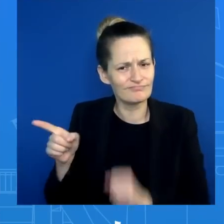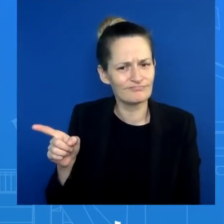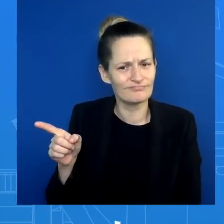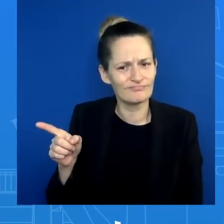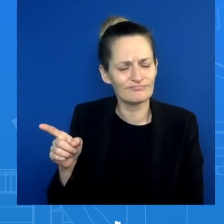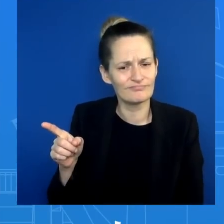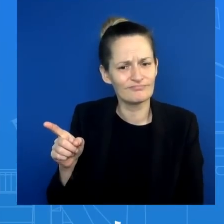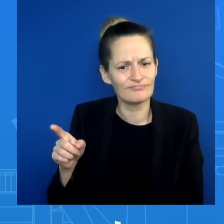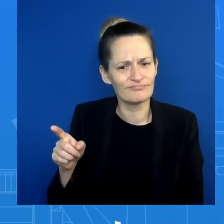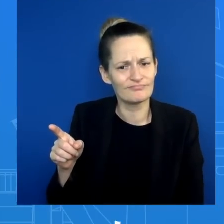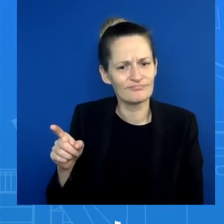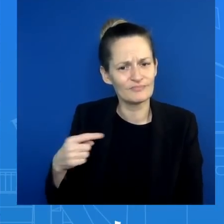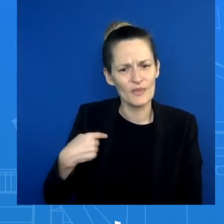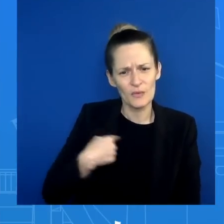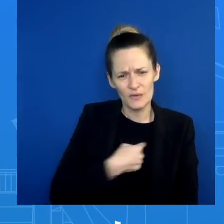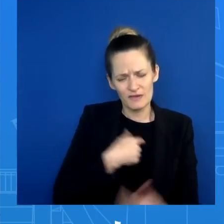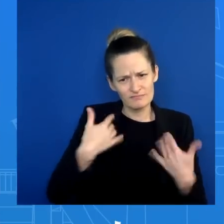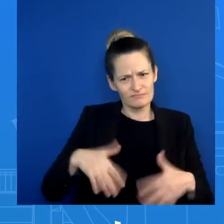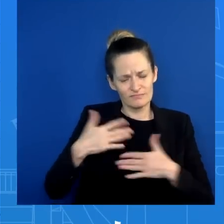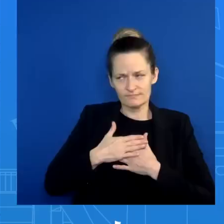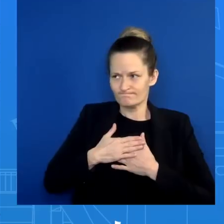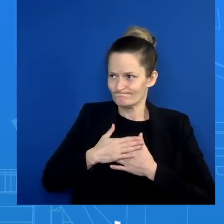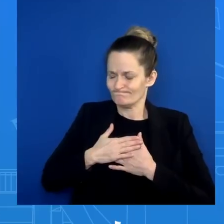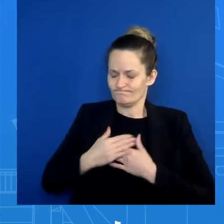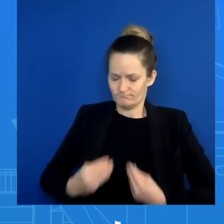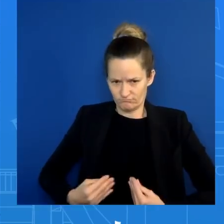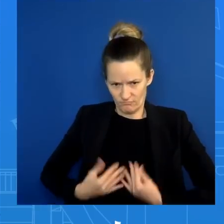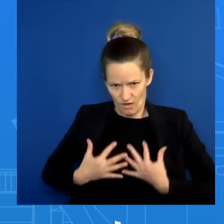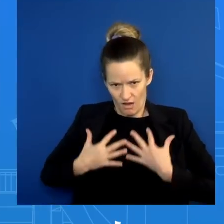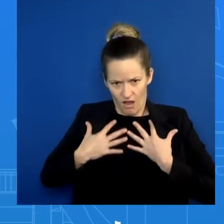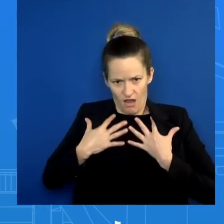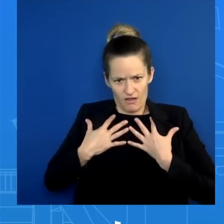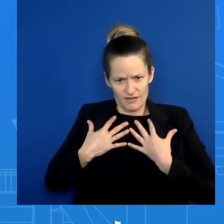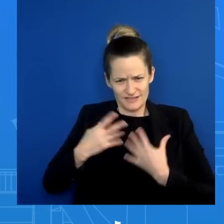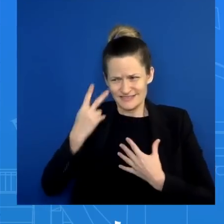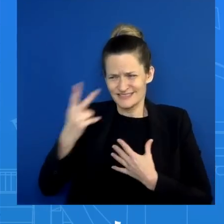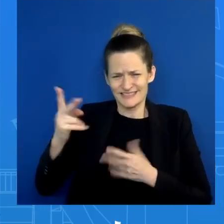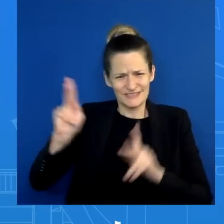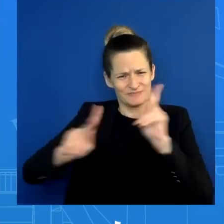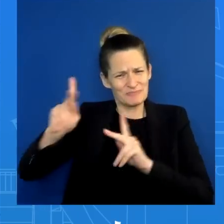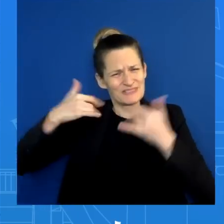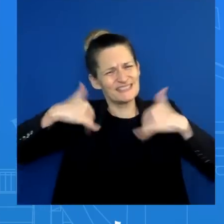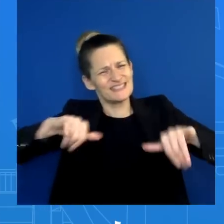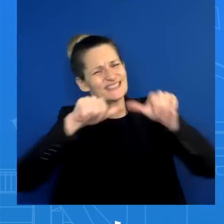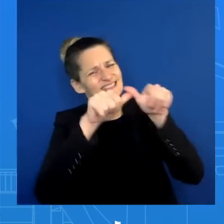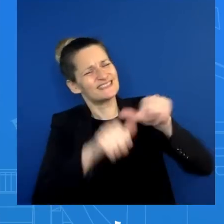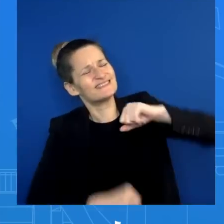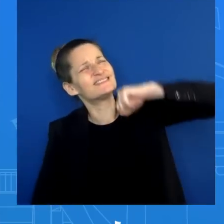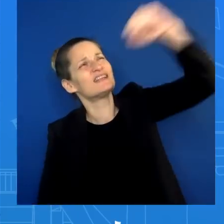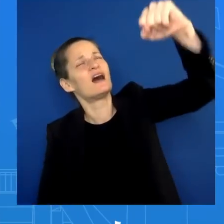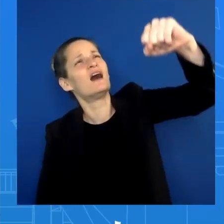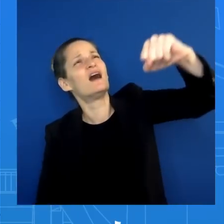to be able to fight off an unprovoked war by the Kremlin. Again, we cannot forget this.